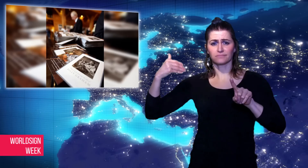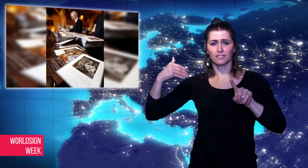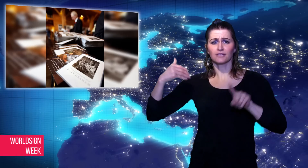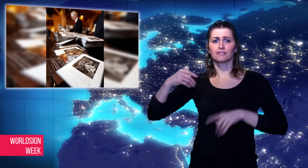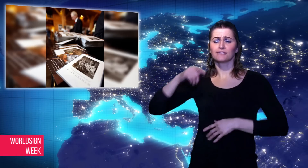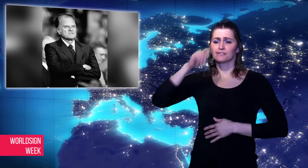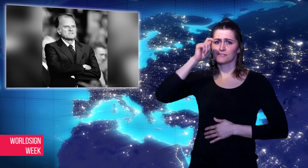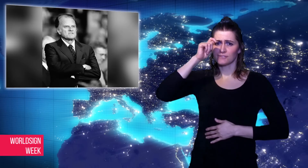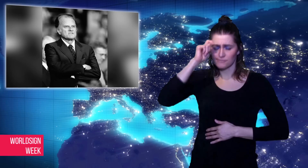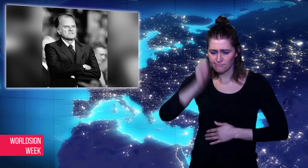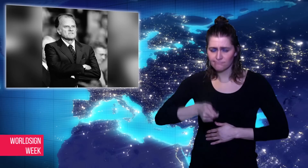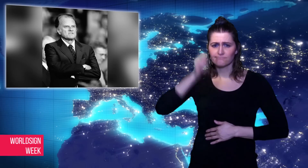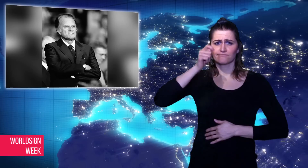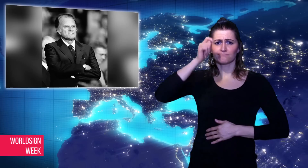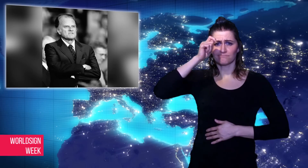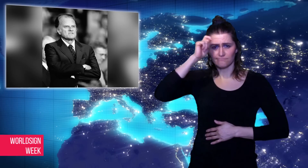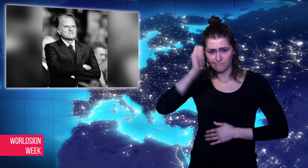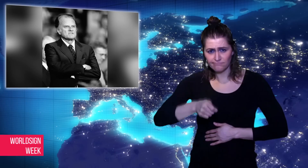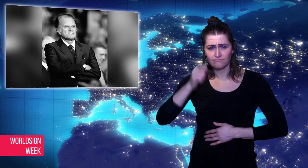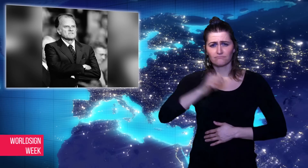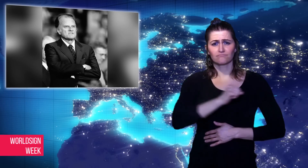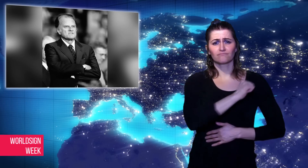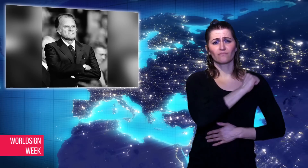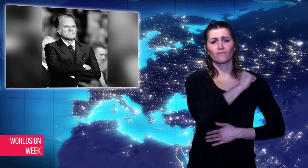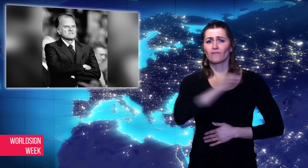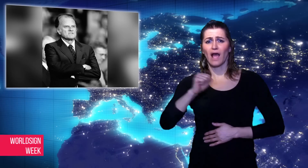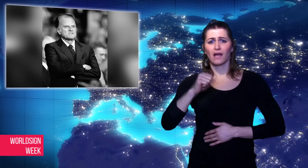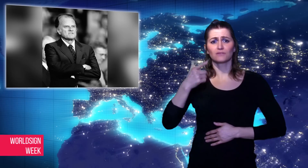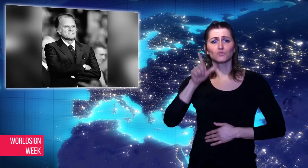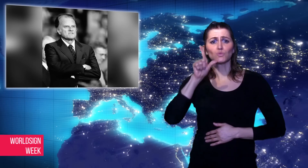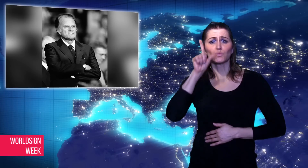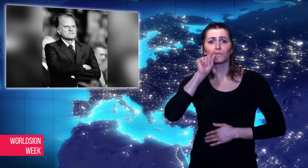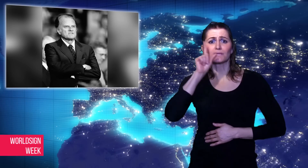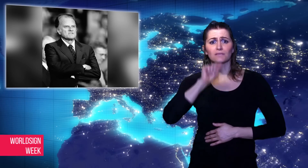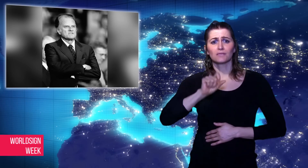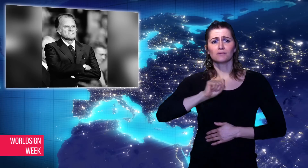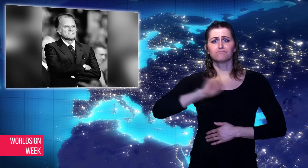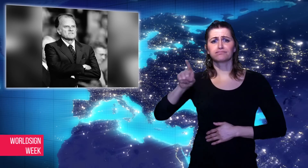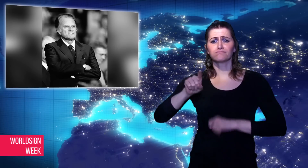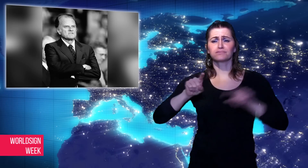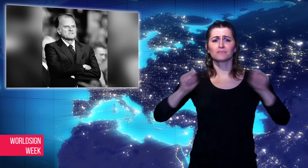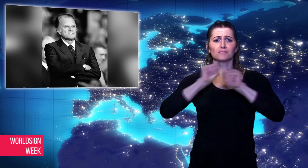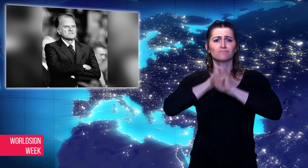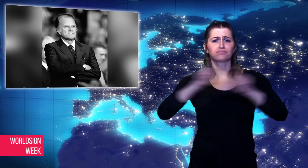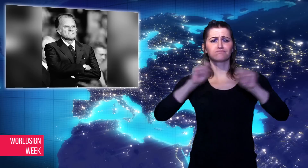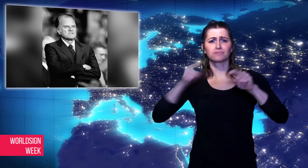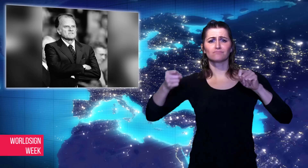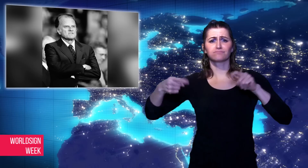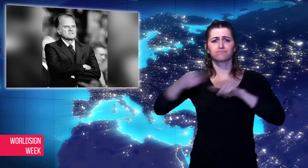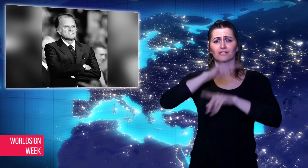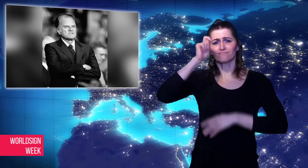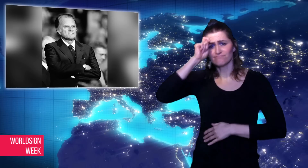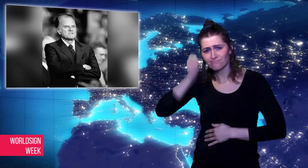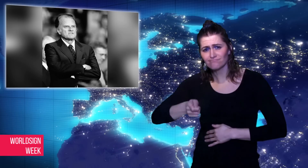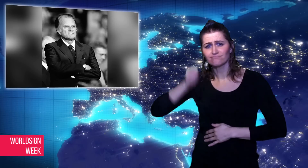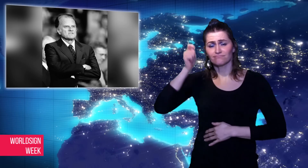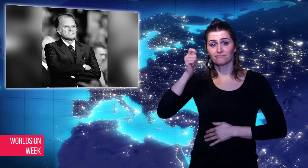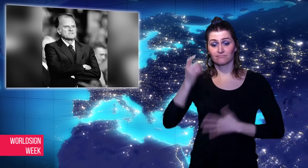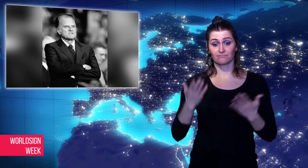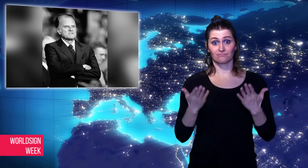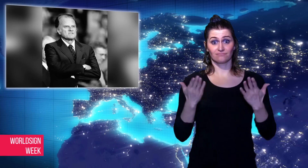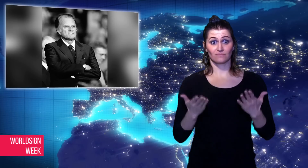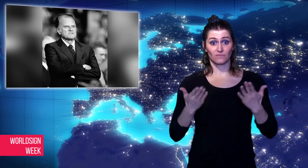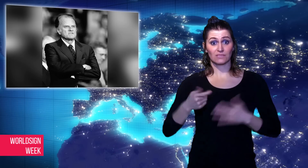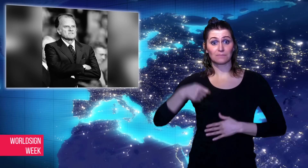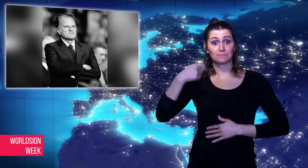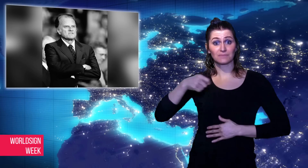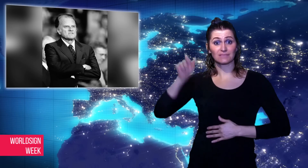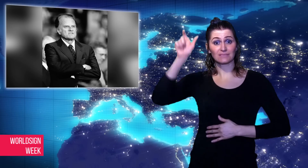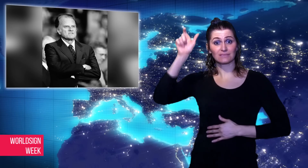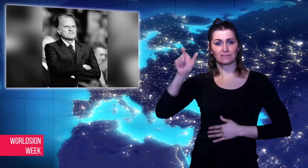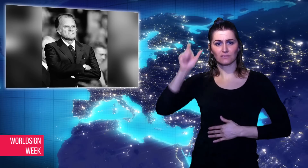U.S. presidents came quick, with current